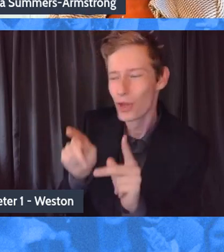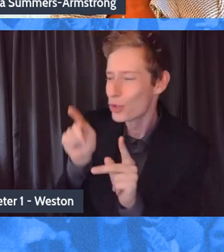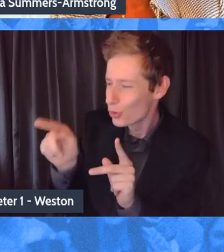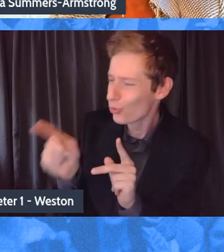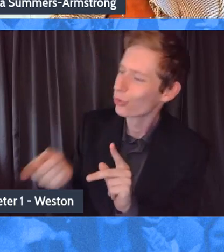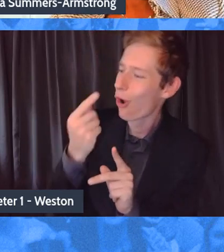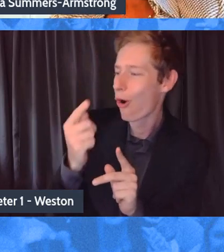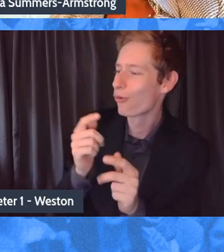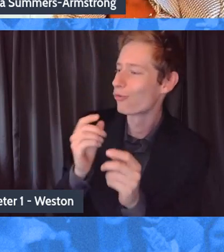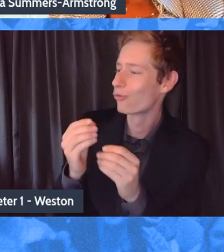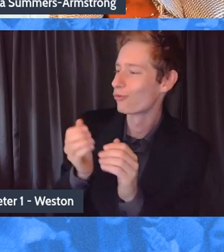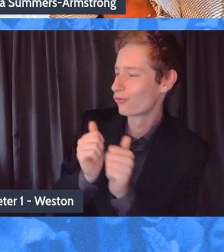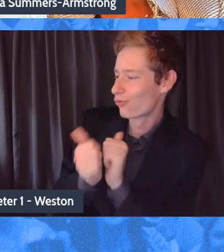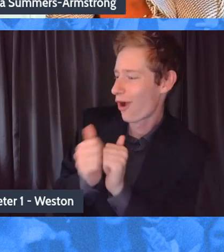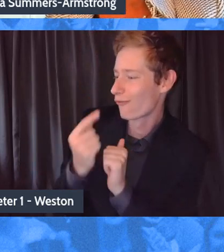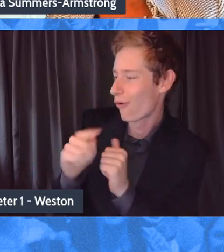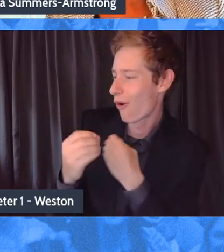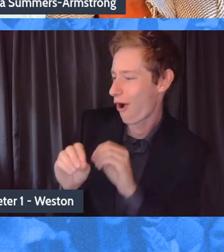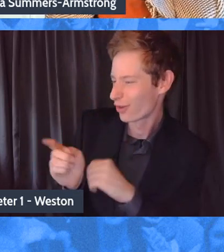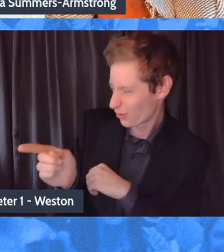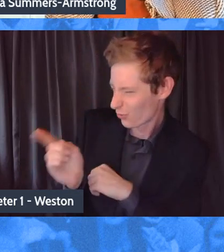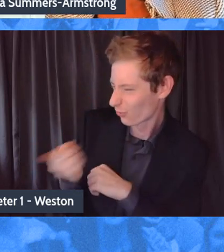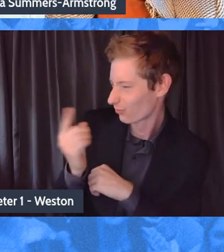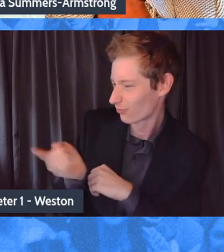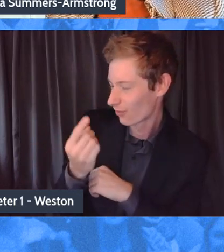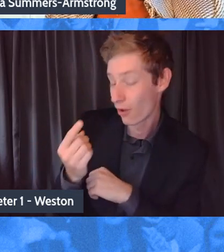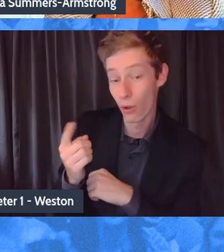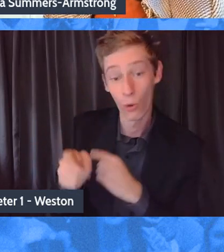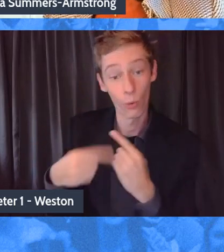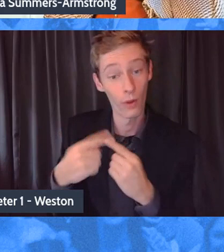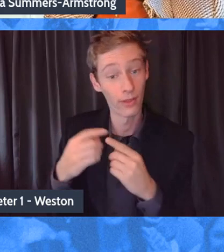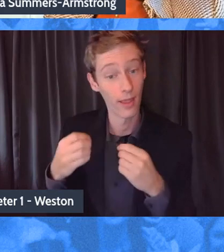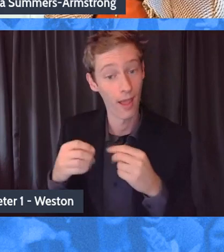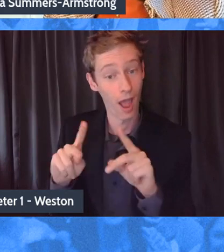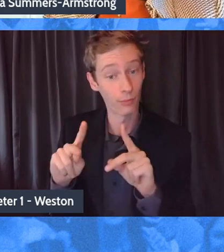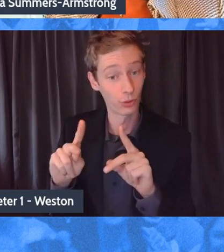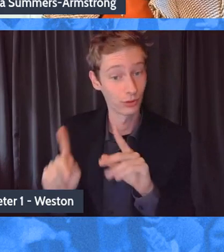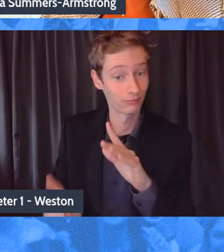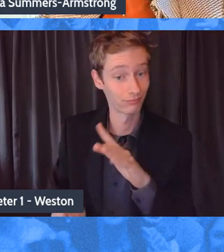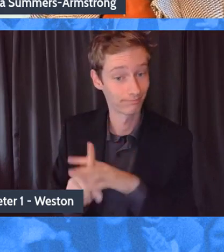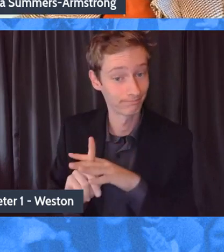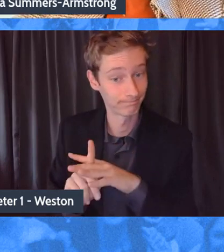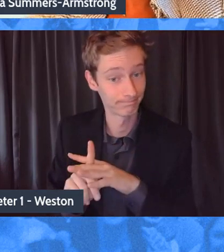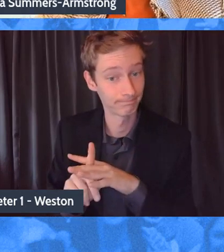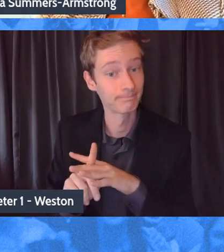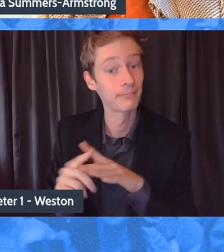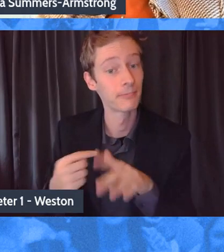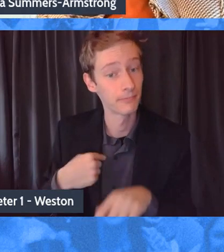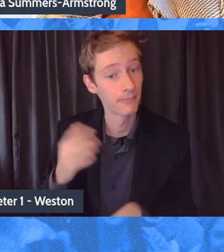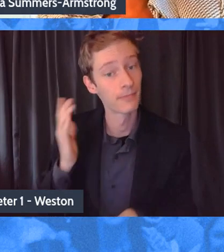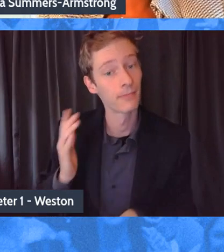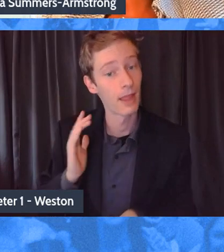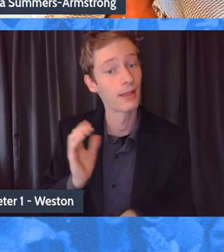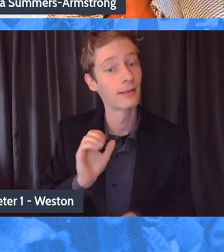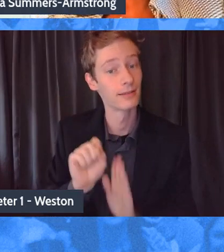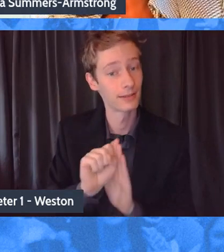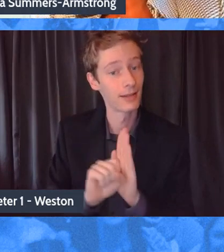but when the opportunity came up, my then state representative, Rashida Tlaib,